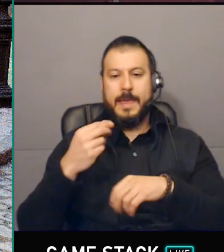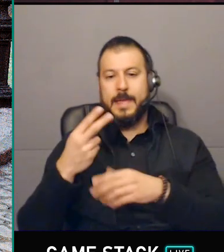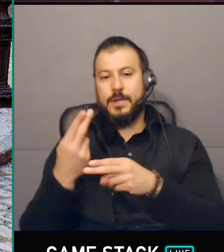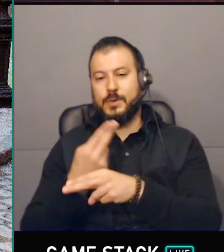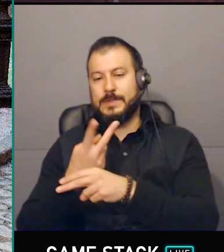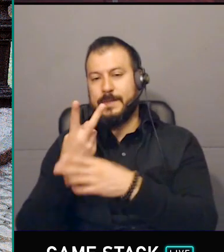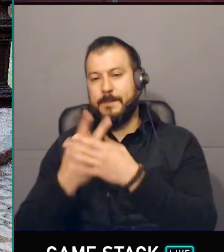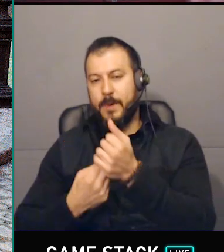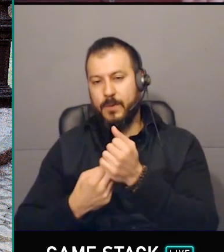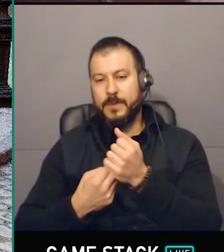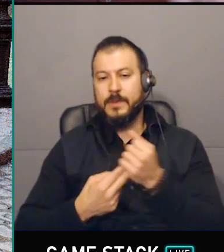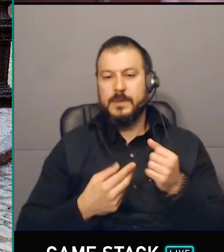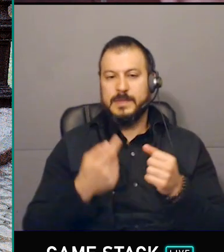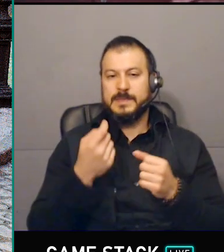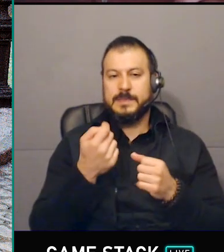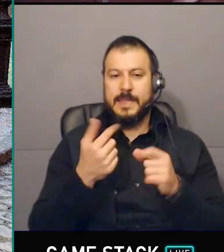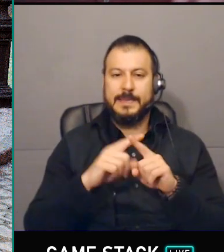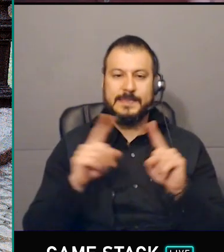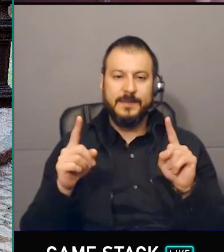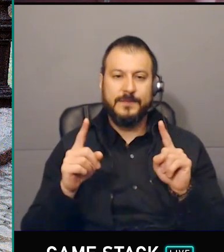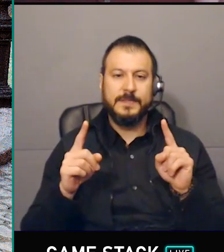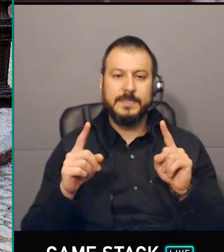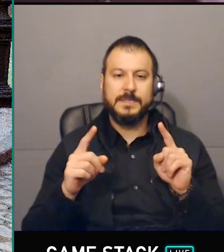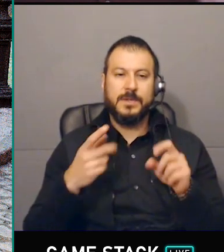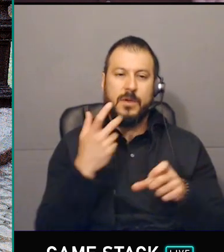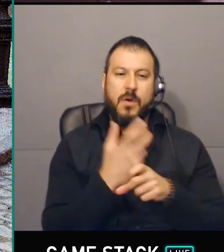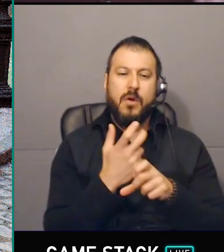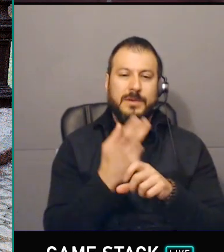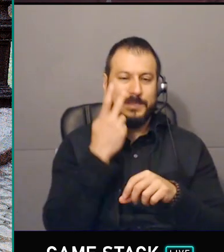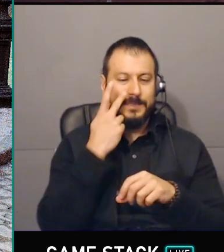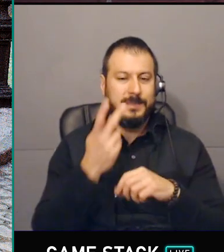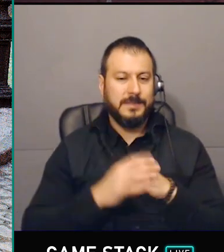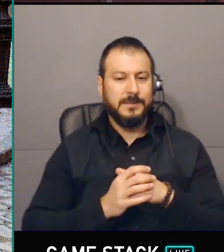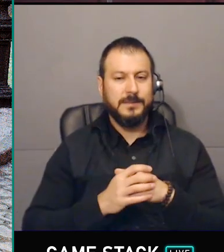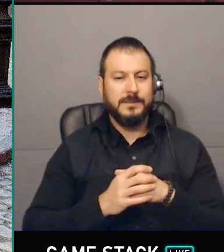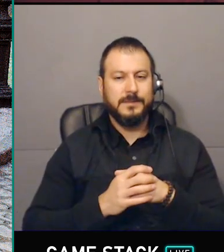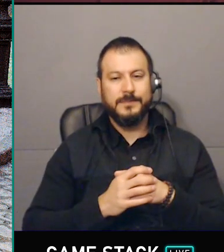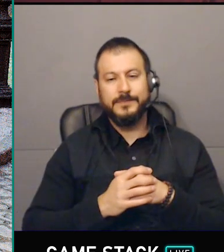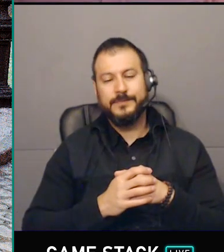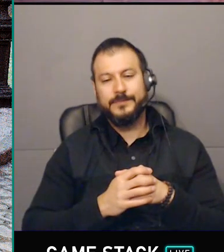both spatial and temporal. There's a slight difference, but it's hard to see.